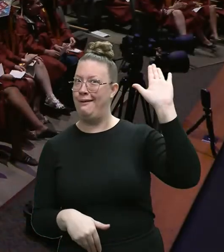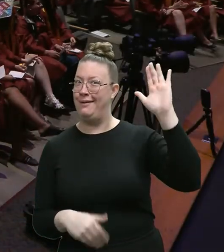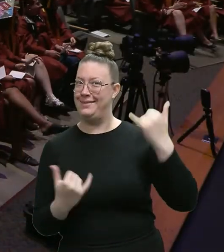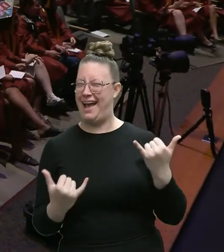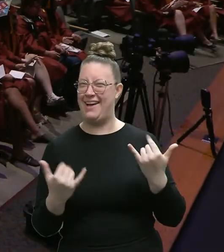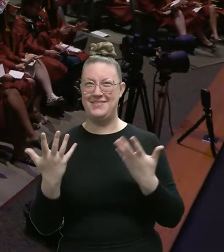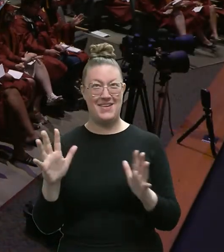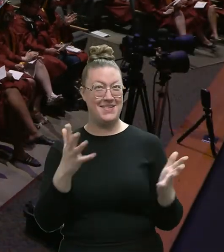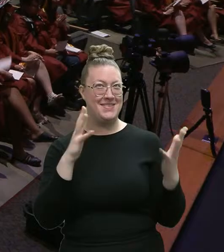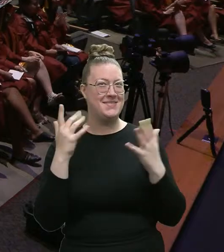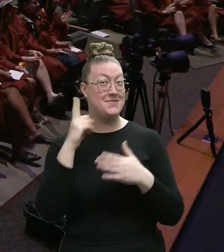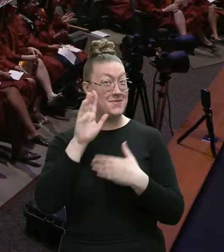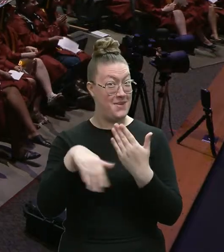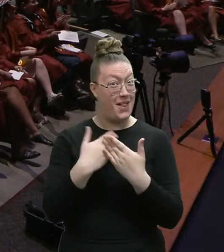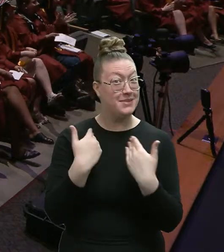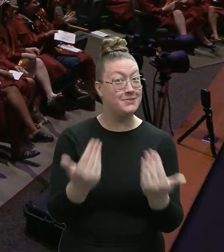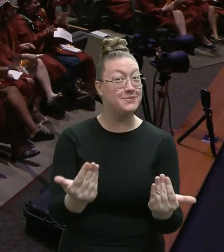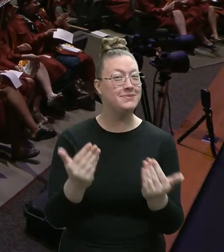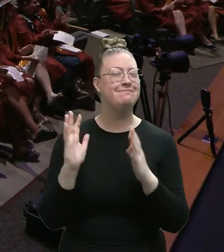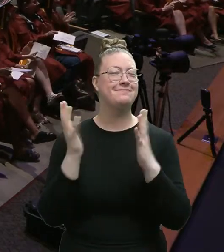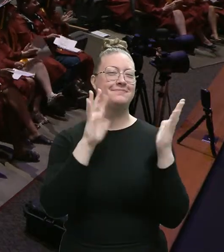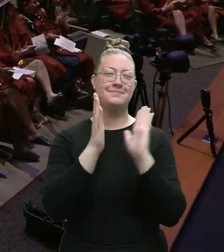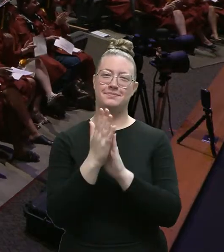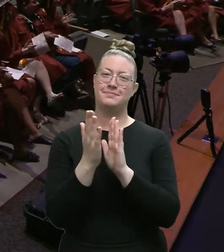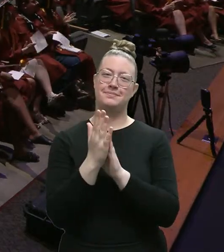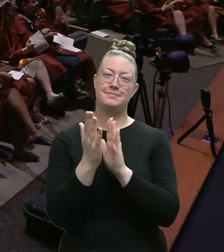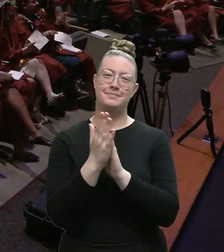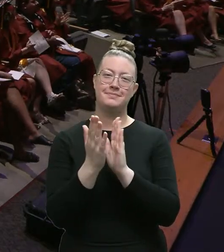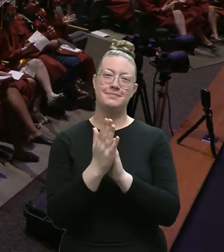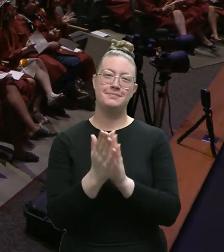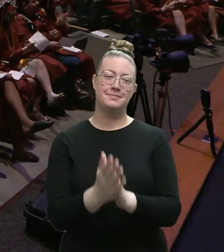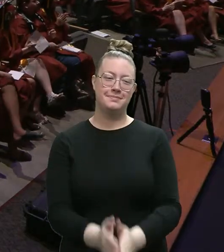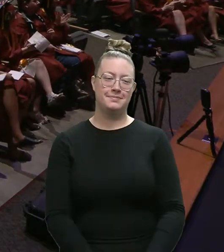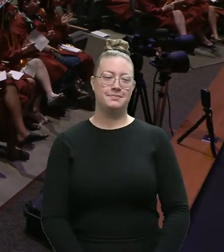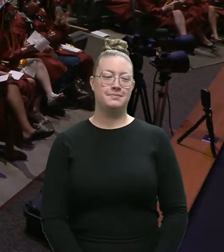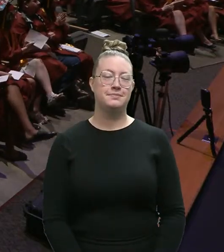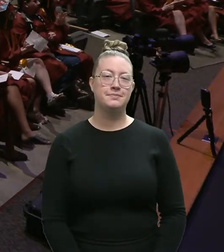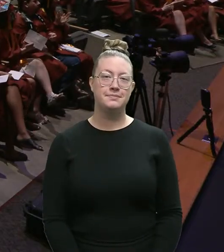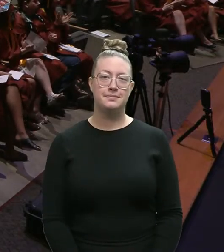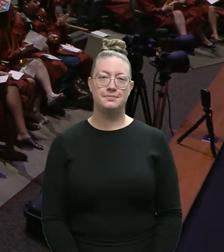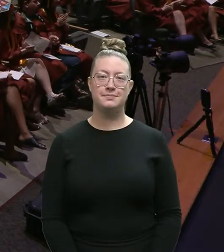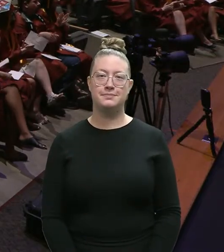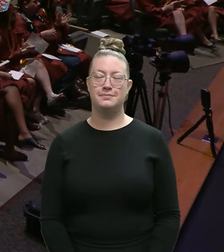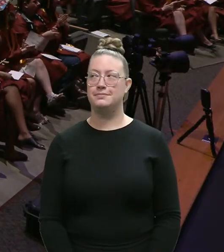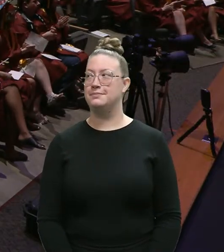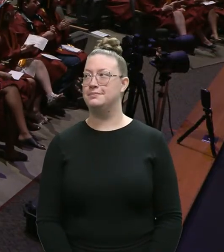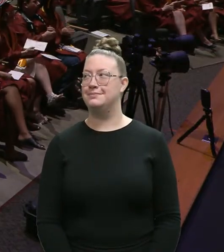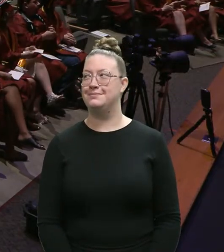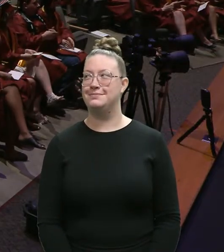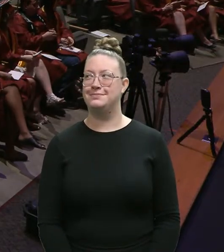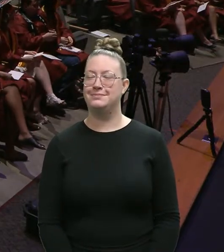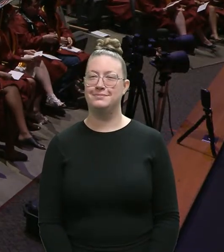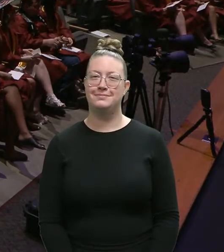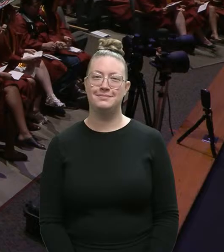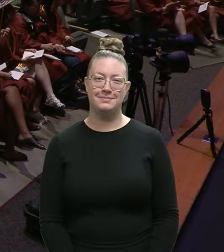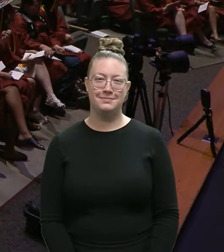or when the college accreditation was in jeopardy.